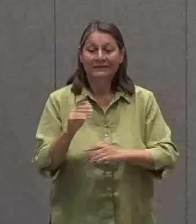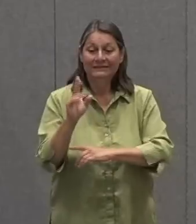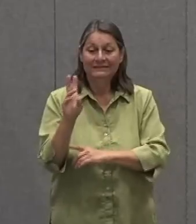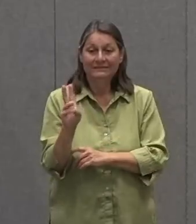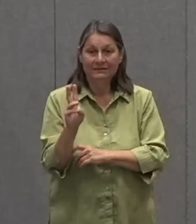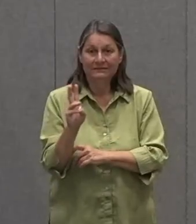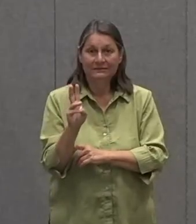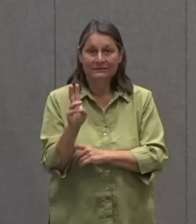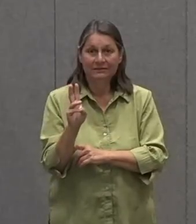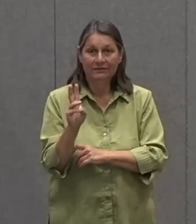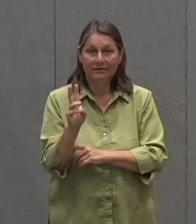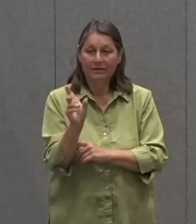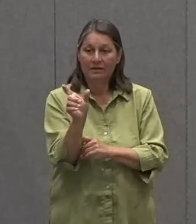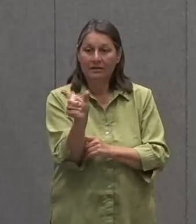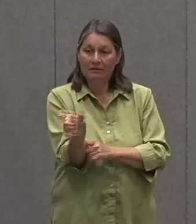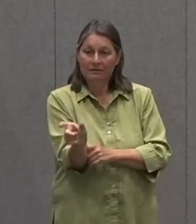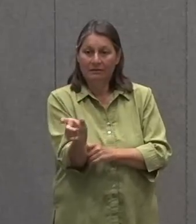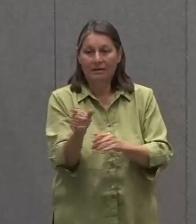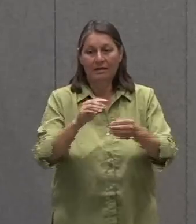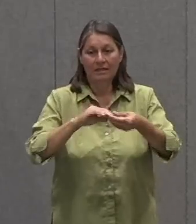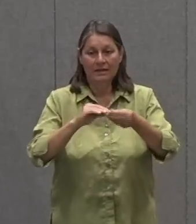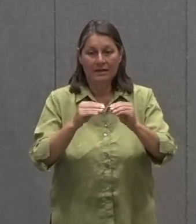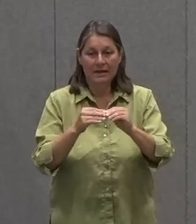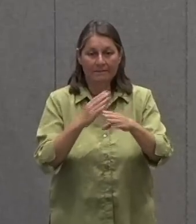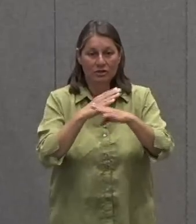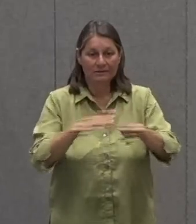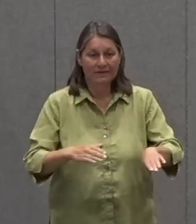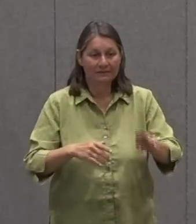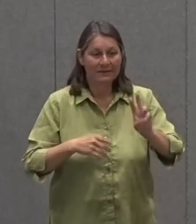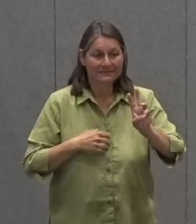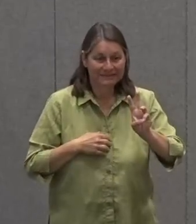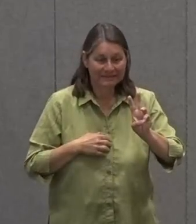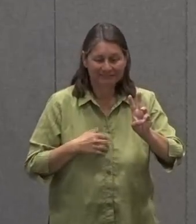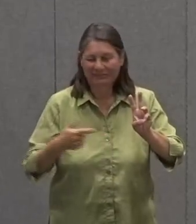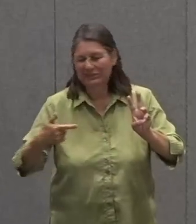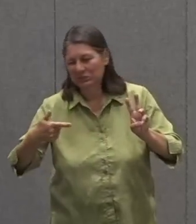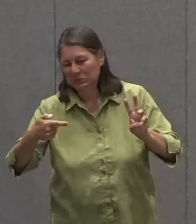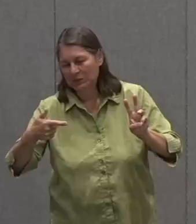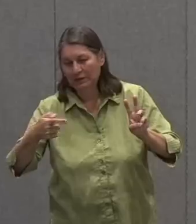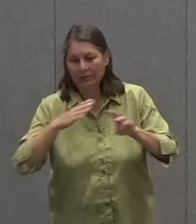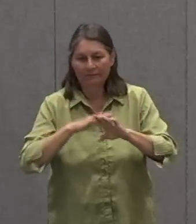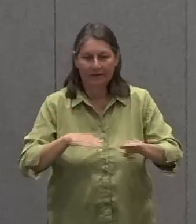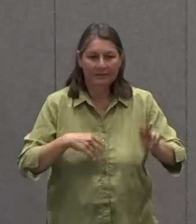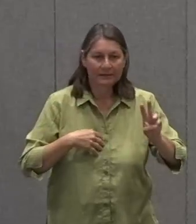What would the remainder be? And we all know this R means remainder, good.